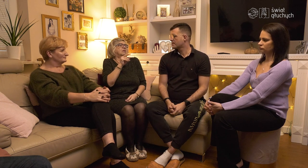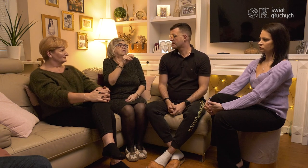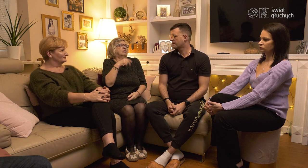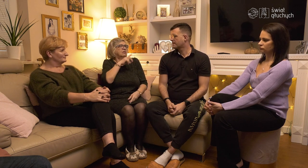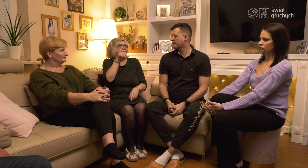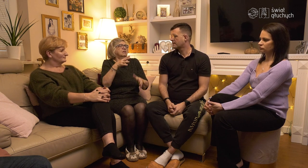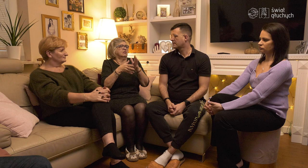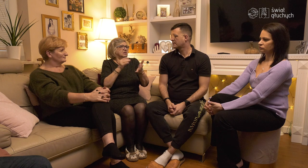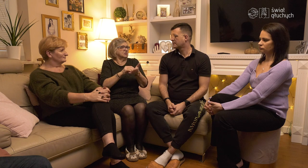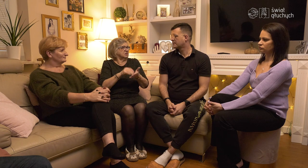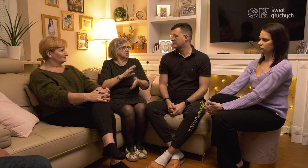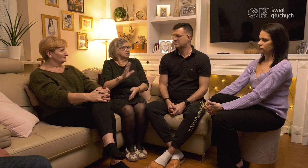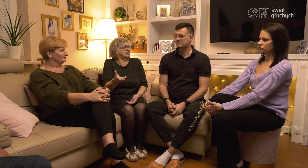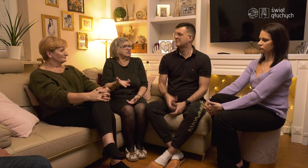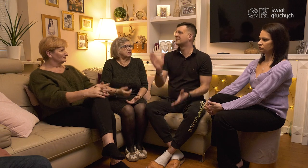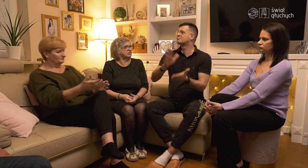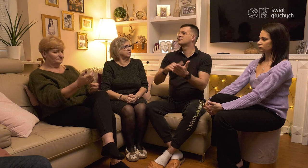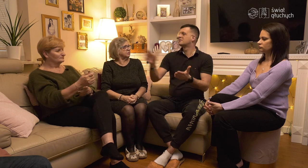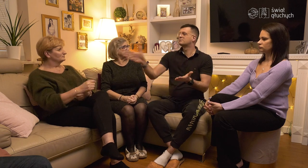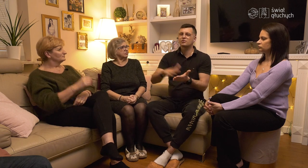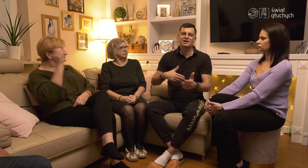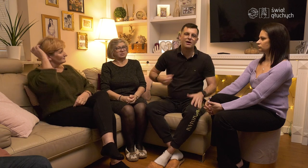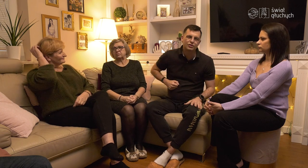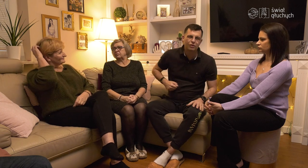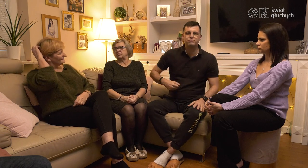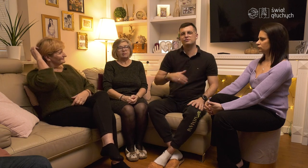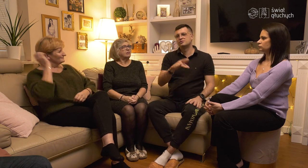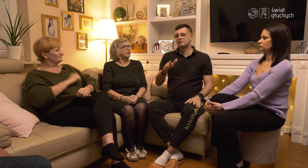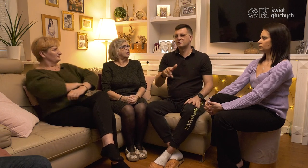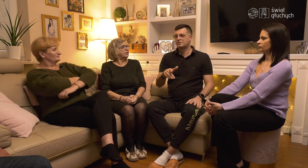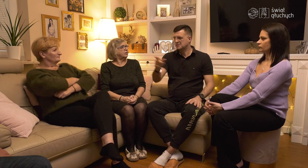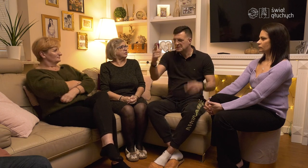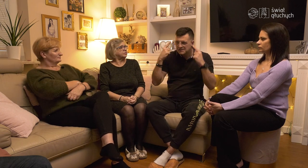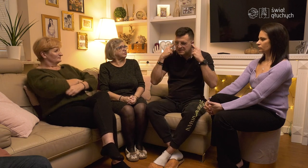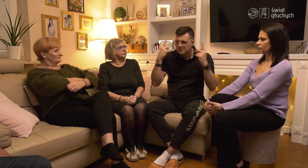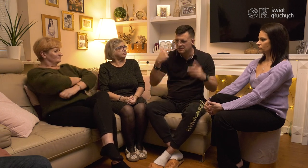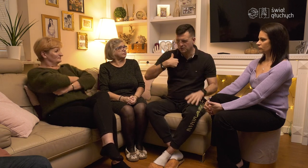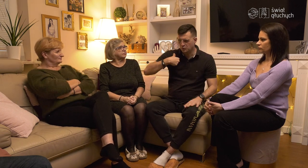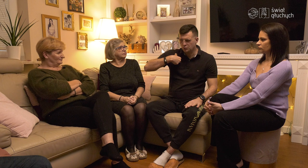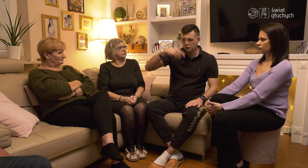There used to be only hearing, mostly speaking, no sign language. [Rafał]: For example, on the bus, it happened to me that when I said I couldn't hear,